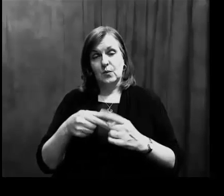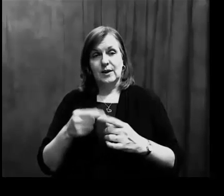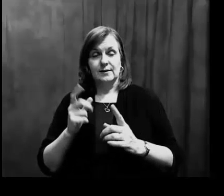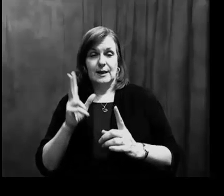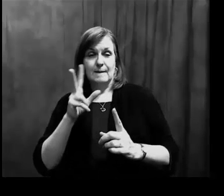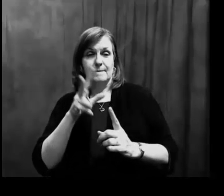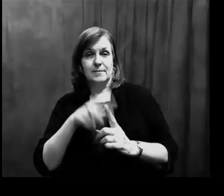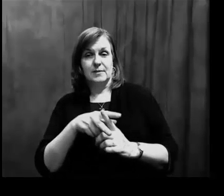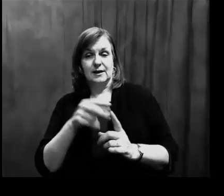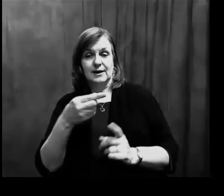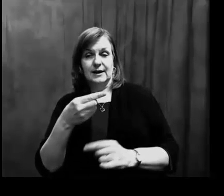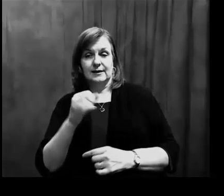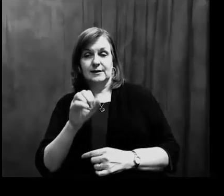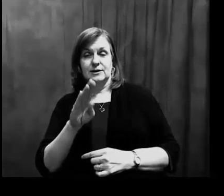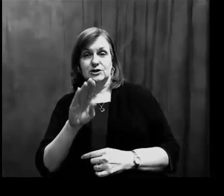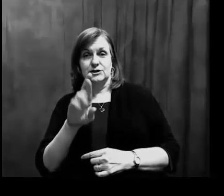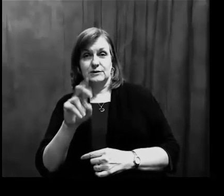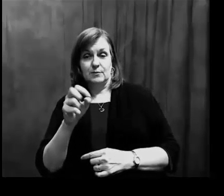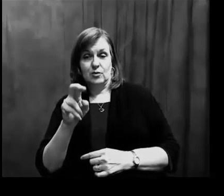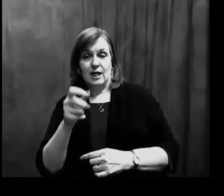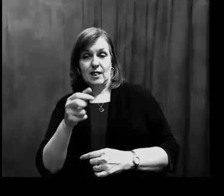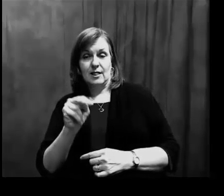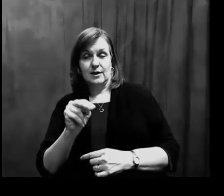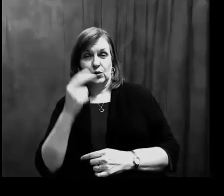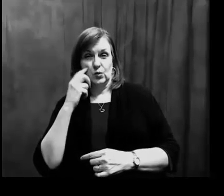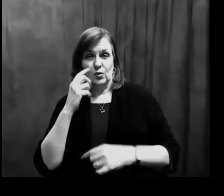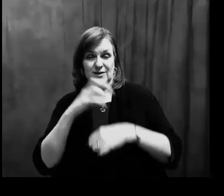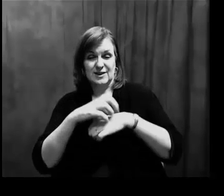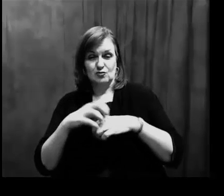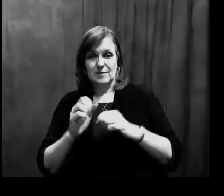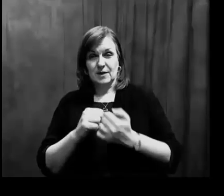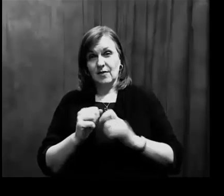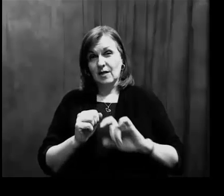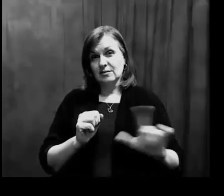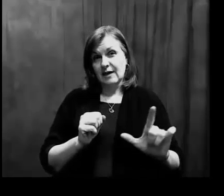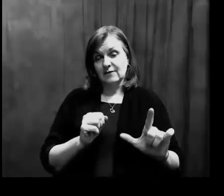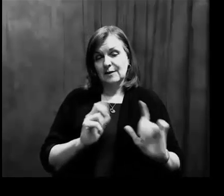application the fruit -- the grape clusters here on the left have been treated with Gibberellins